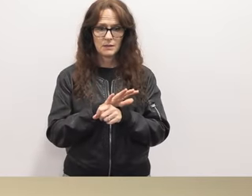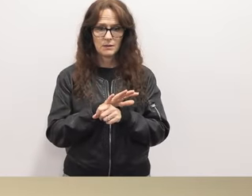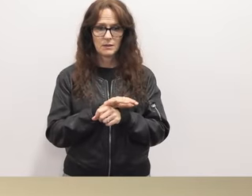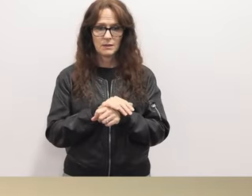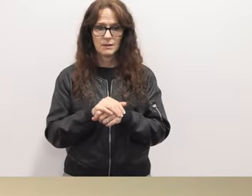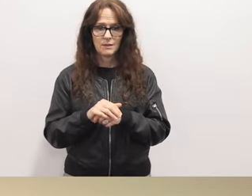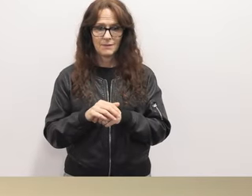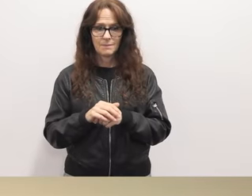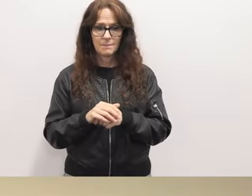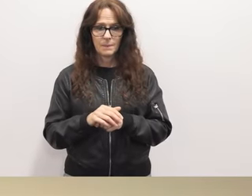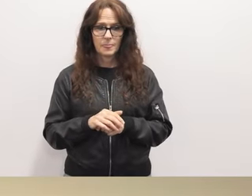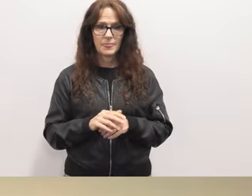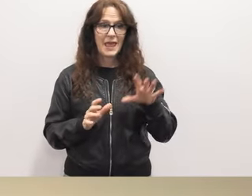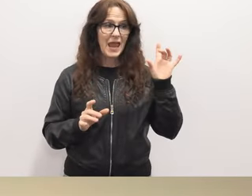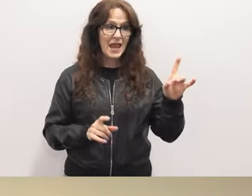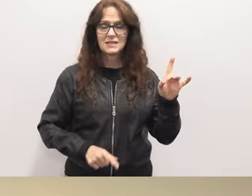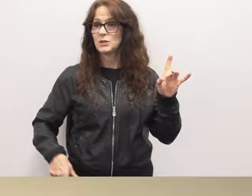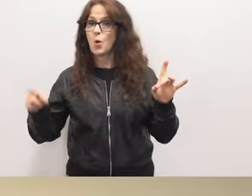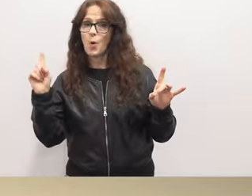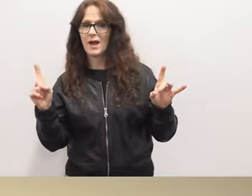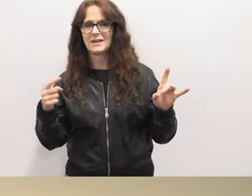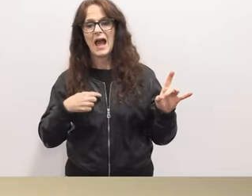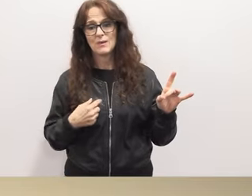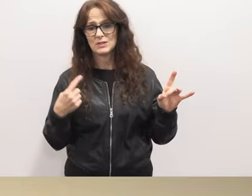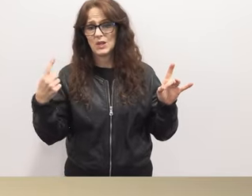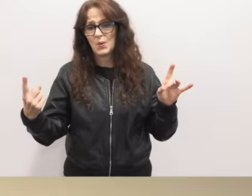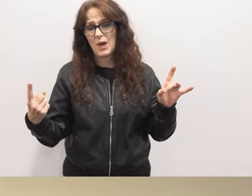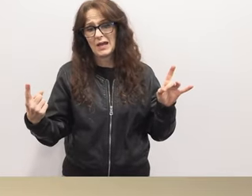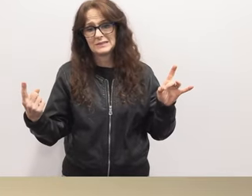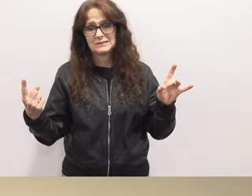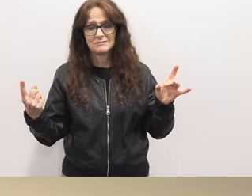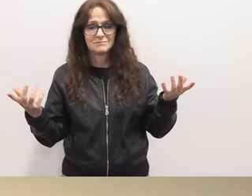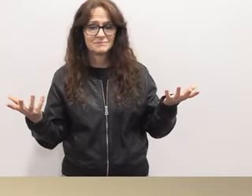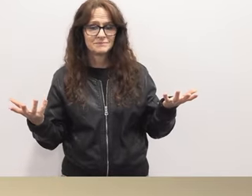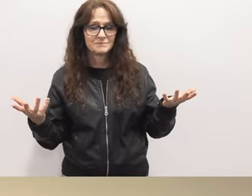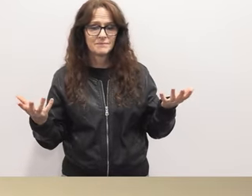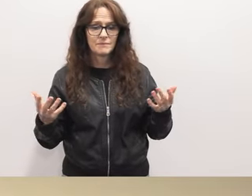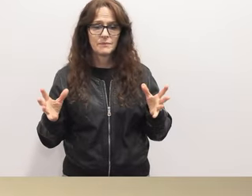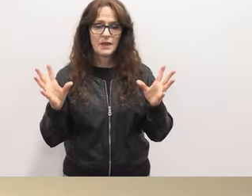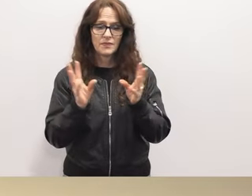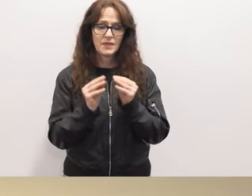and I was the one actually happened a fair number of times. And the media would run up to me afterwards,